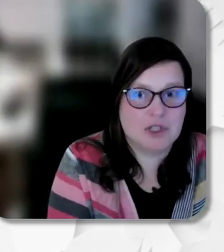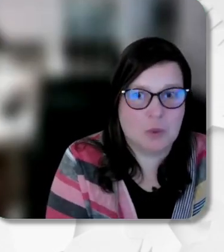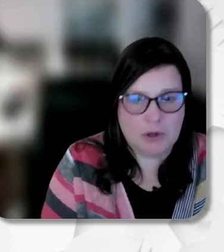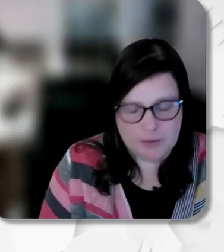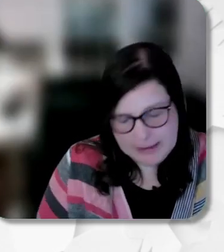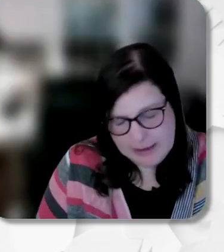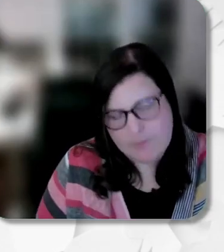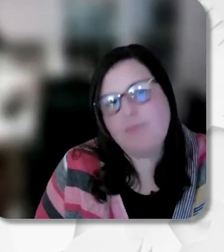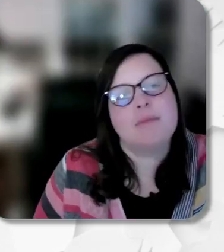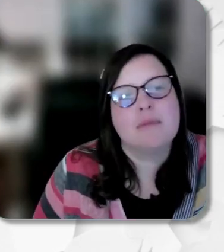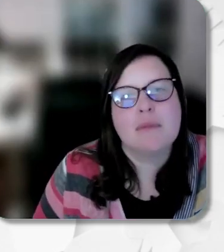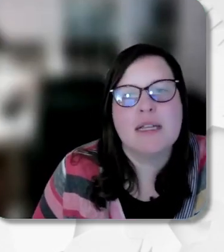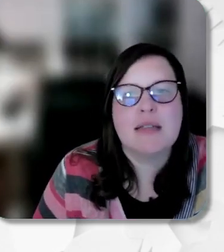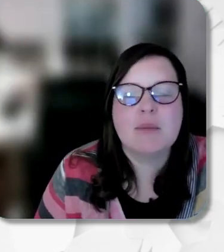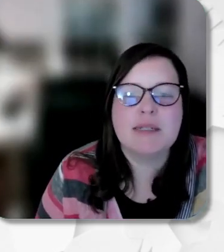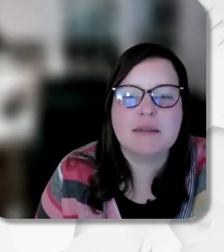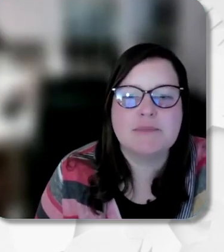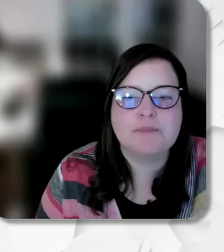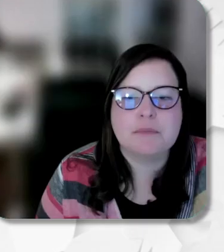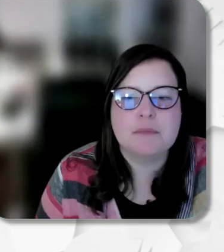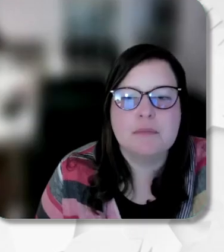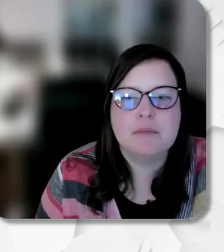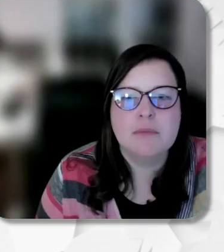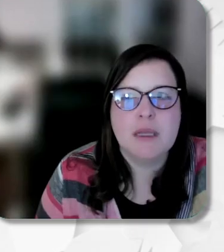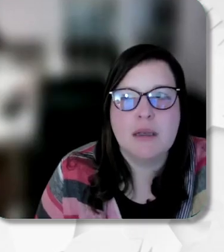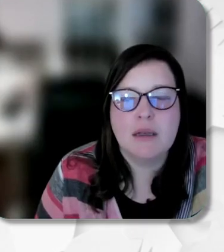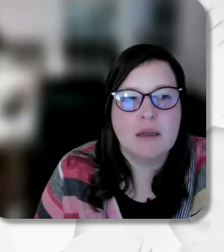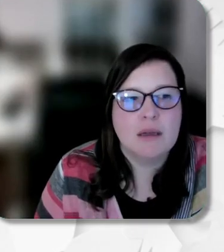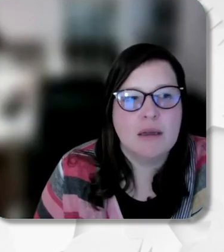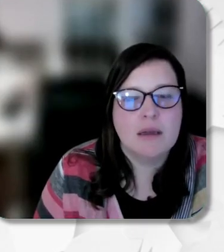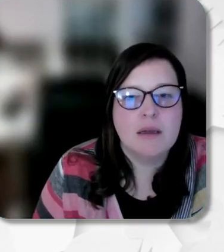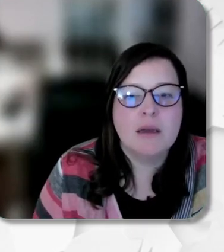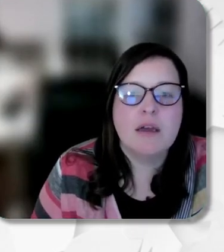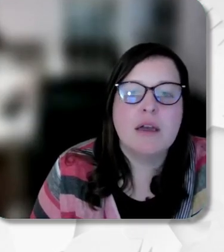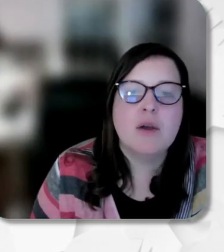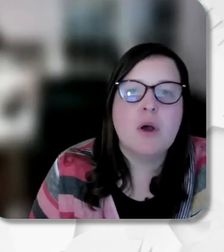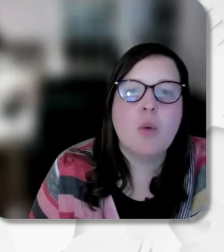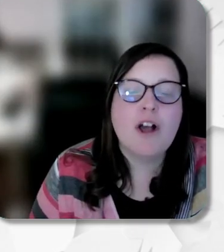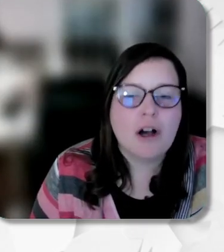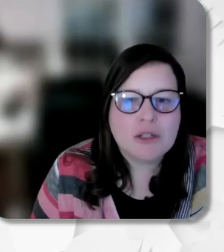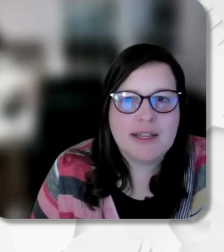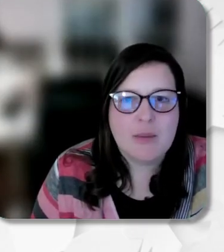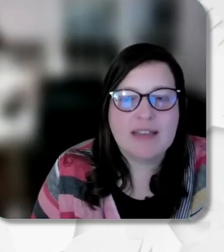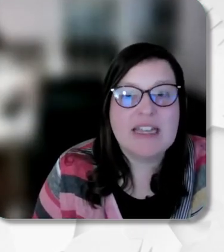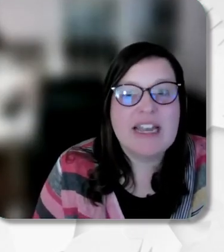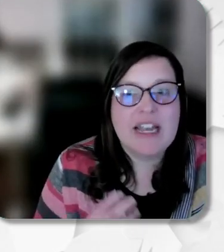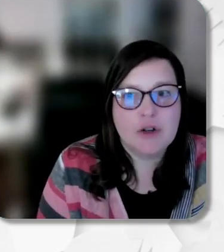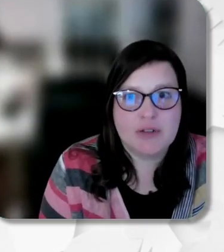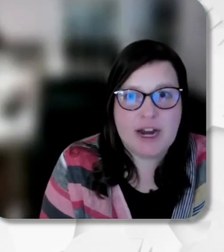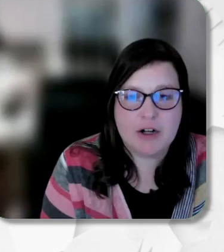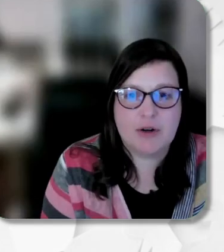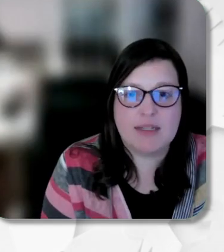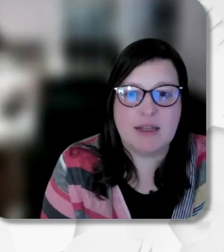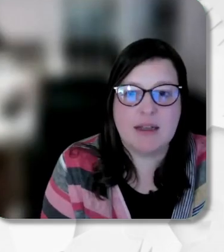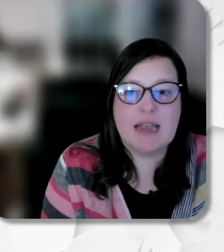to the world around them. Next slide please. We also think about the iterative characteristic.